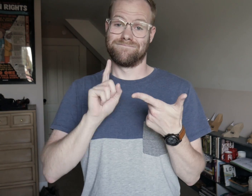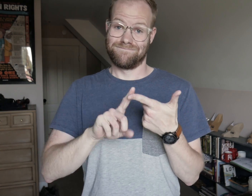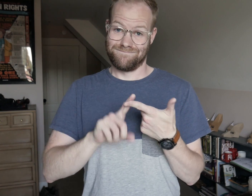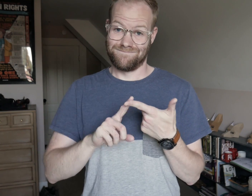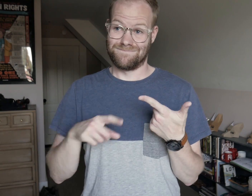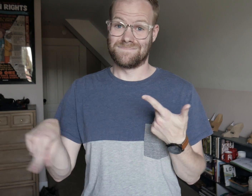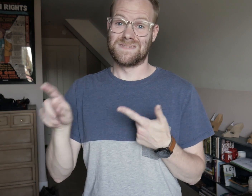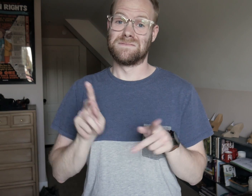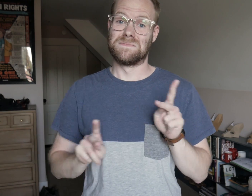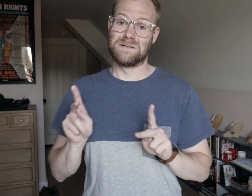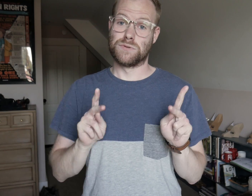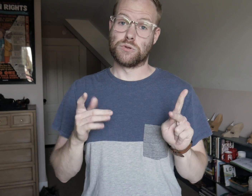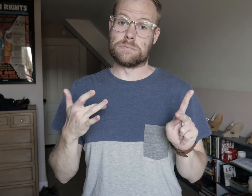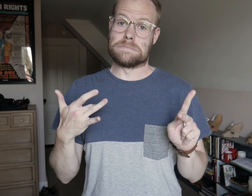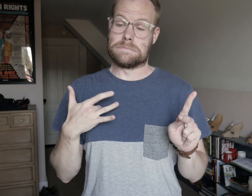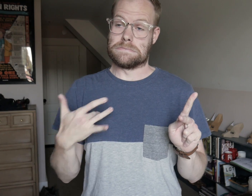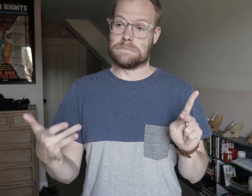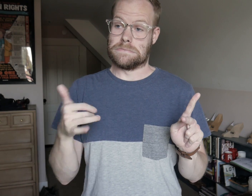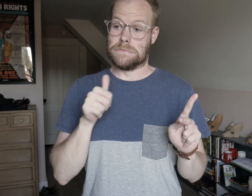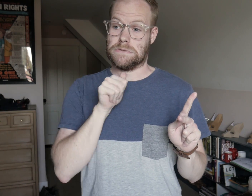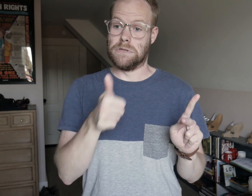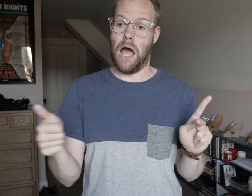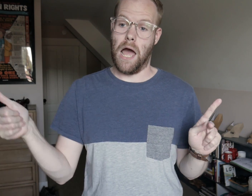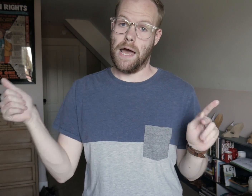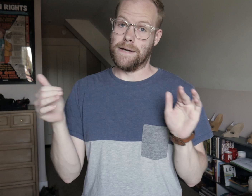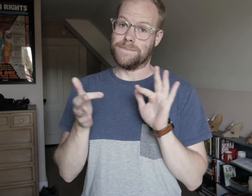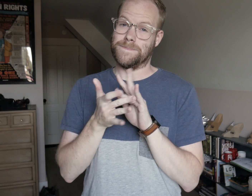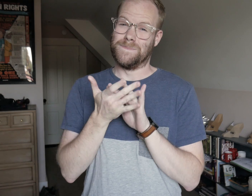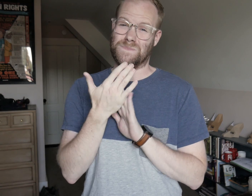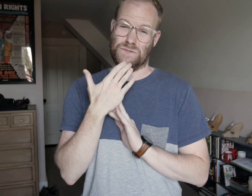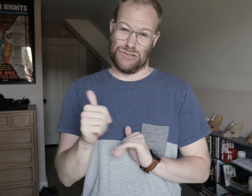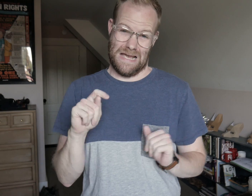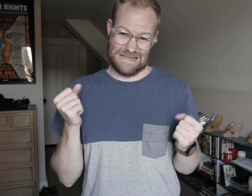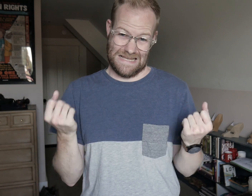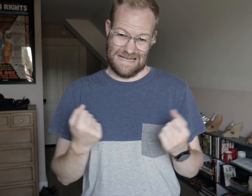Second, these people usually are not…good at signing.